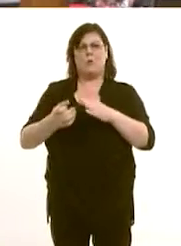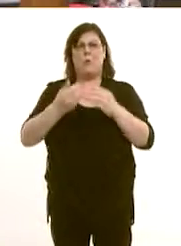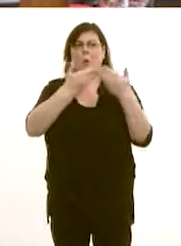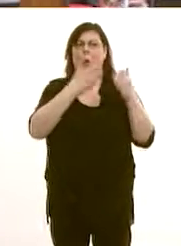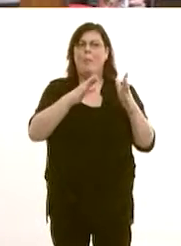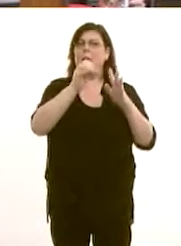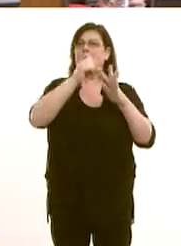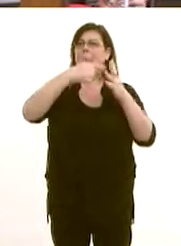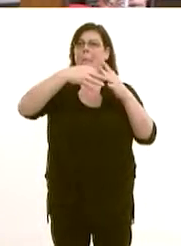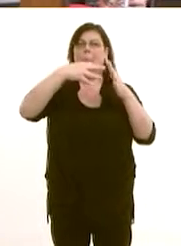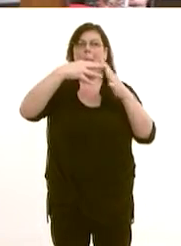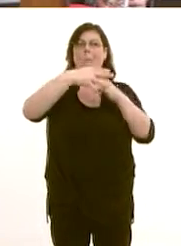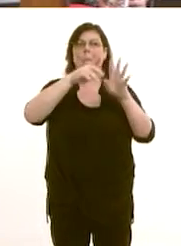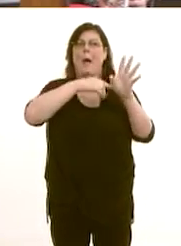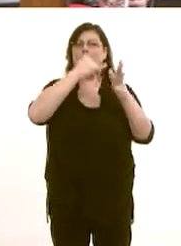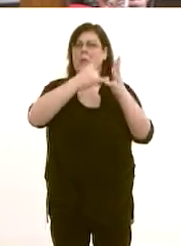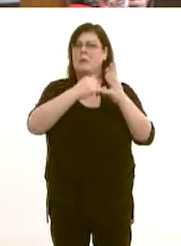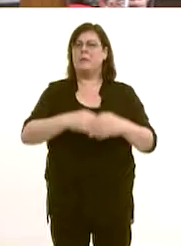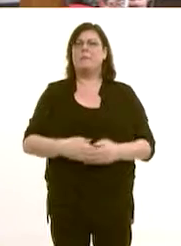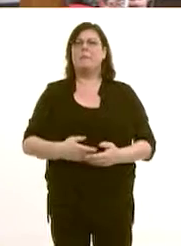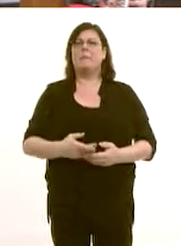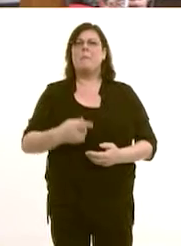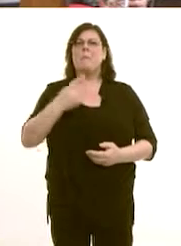If parents see that it’s easy to attend a primary and that it’s easier to attend